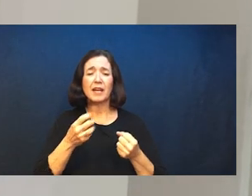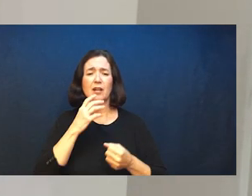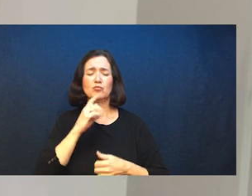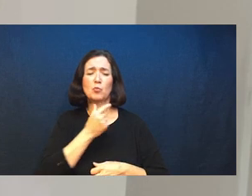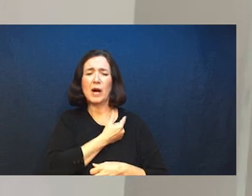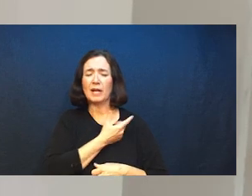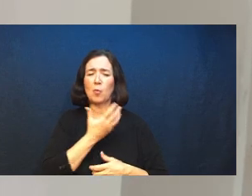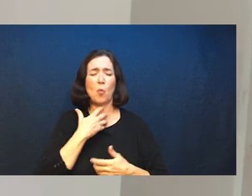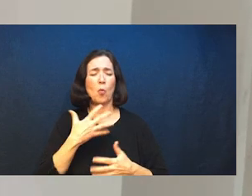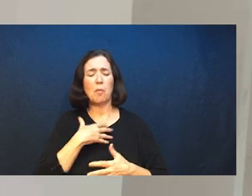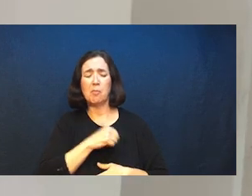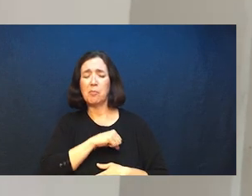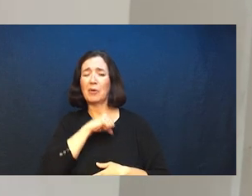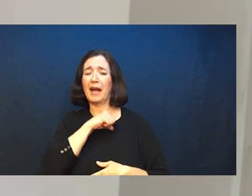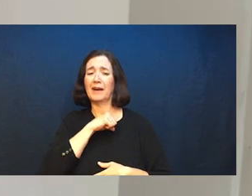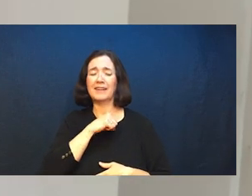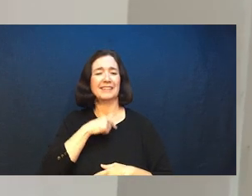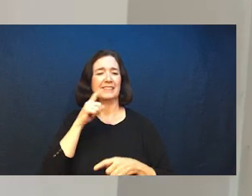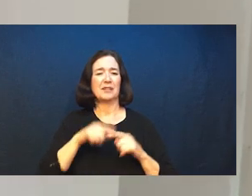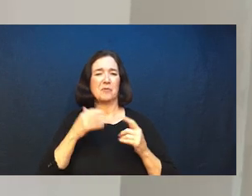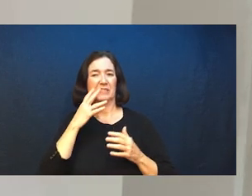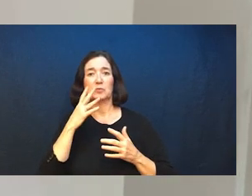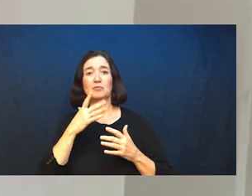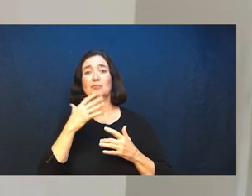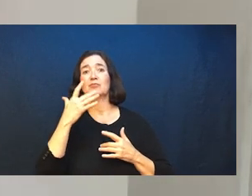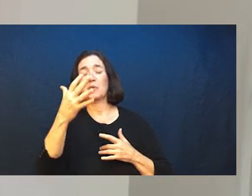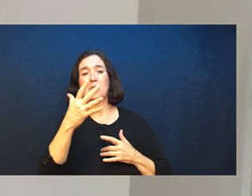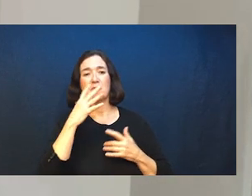I can't wait to see what the years to come bring. Congratulations, and go Bucs.